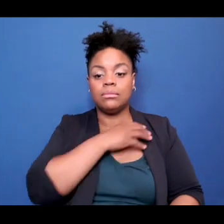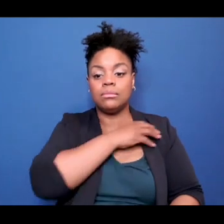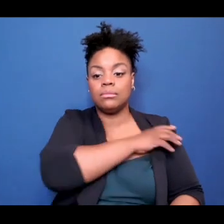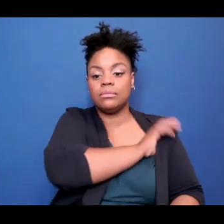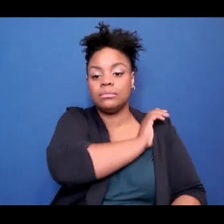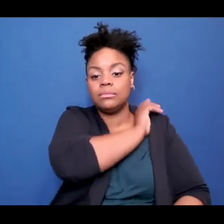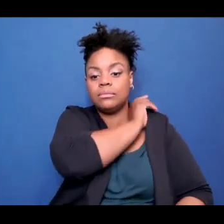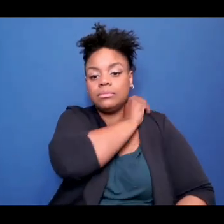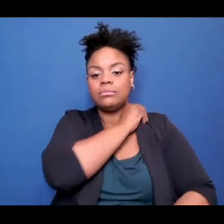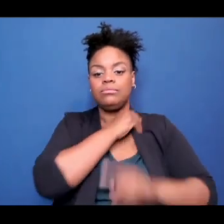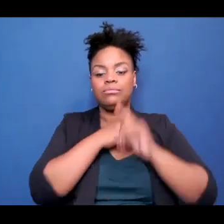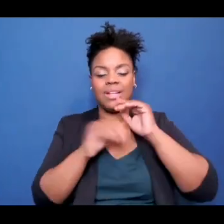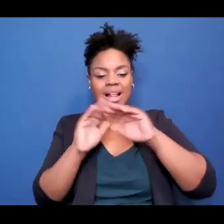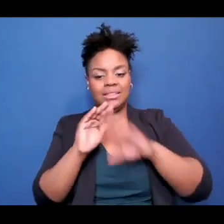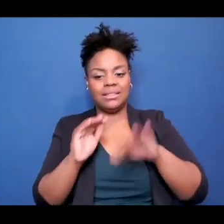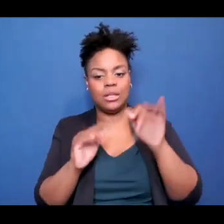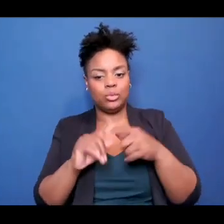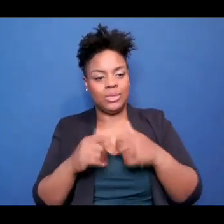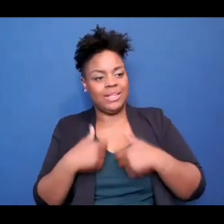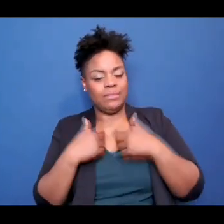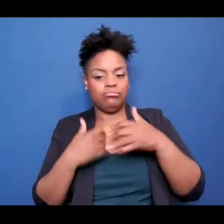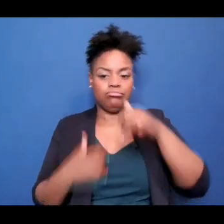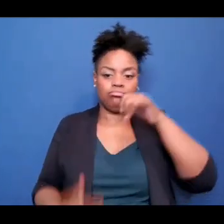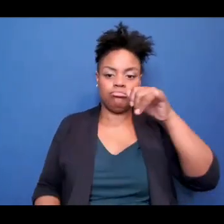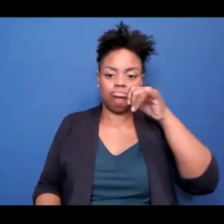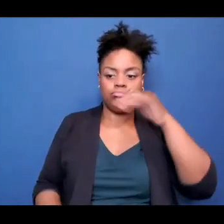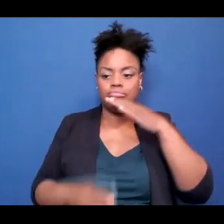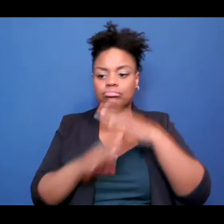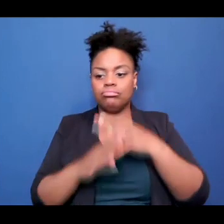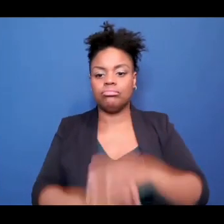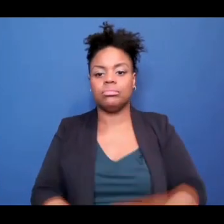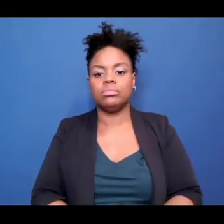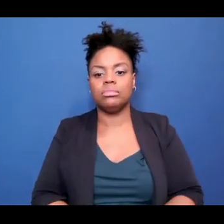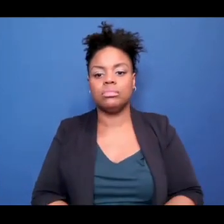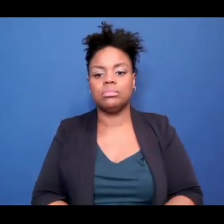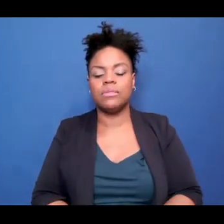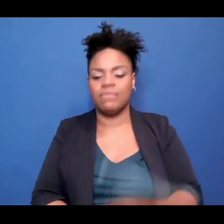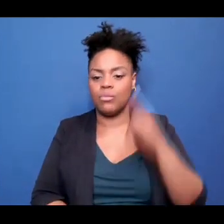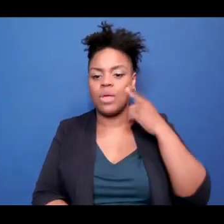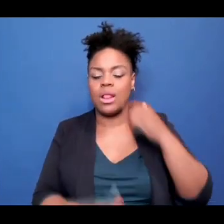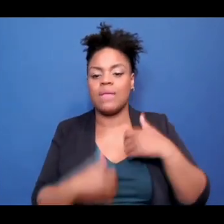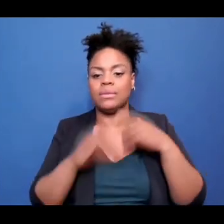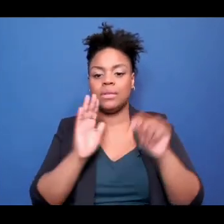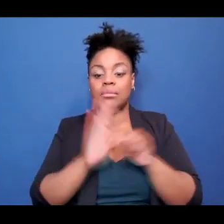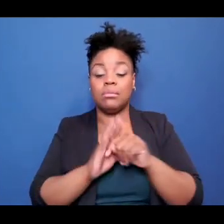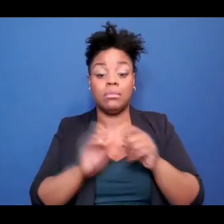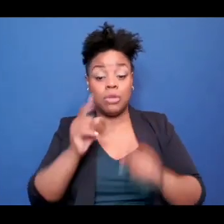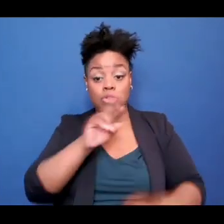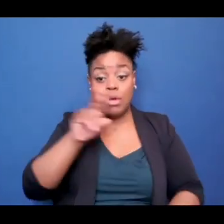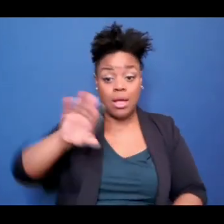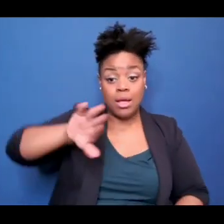COUNTERPARTS TO BE LIFETIME ABSTAINERS FROM ALCOHOL, SO THEY HAVE NEVER DRANK ALCOHOL, AND